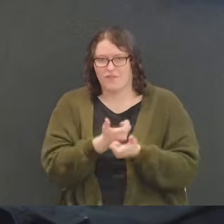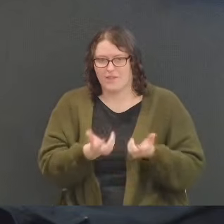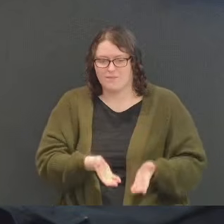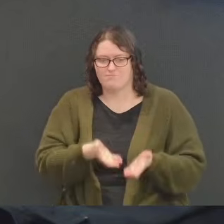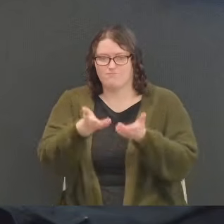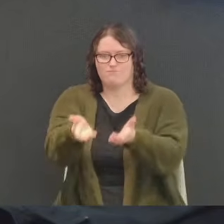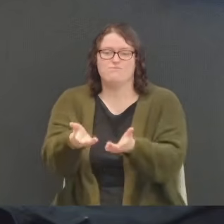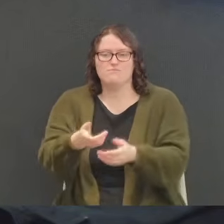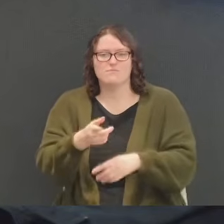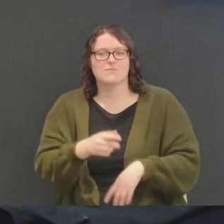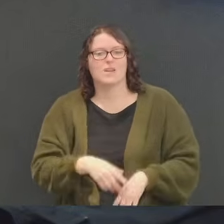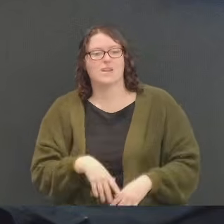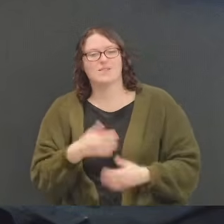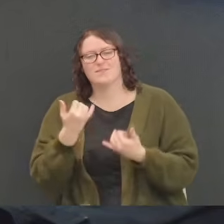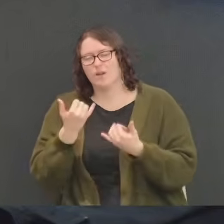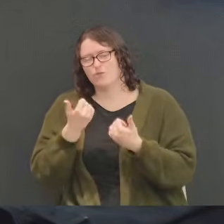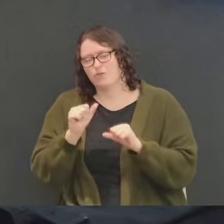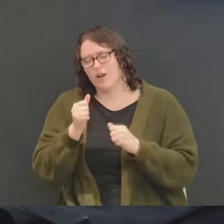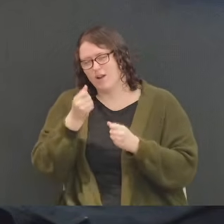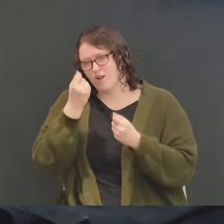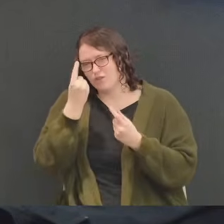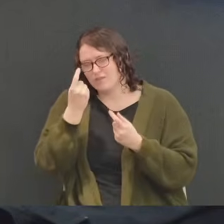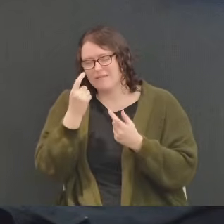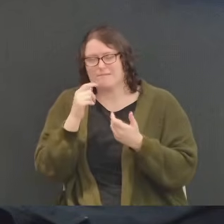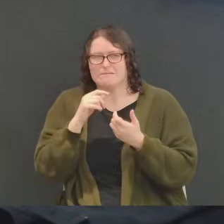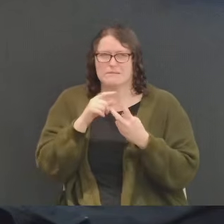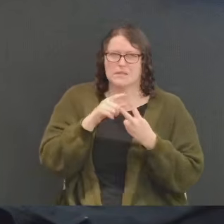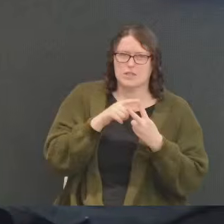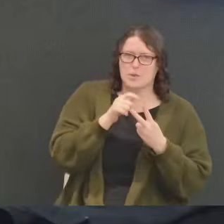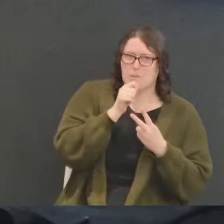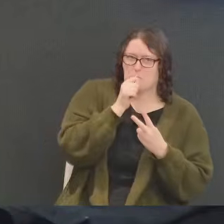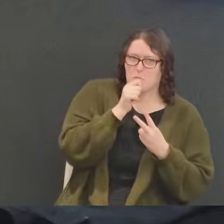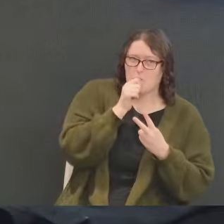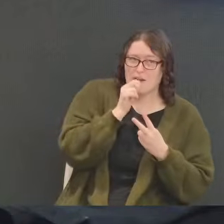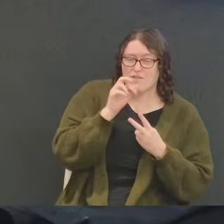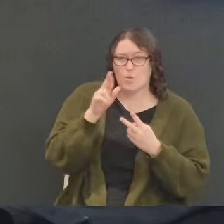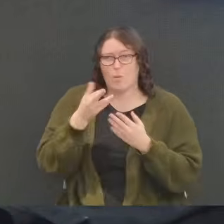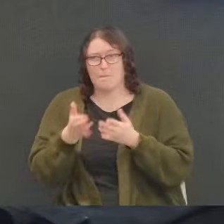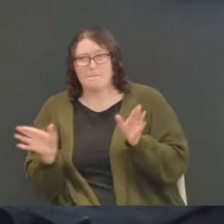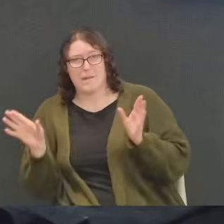if the private sector wants to pay for this as opposed to any public money going in. and so we